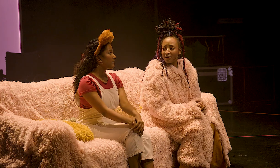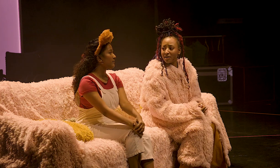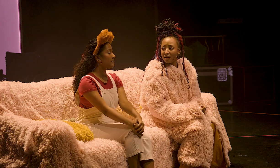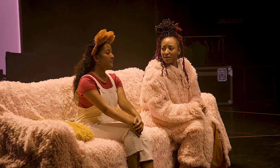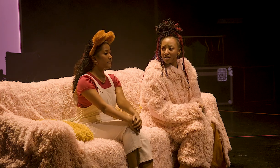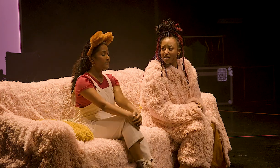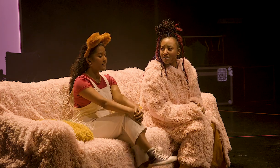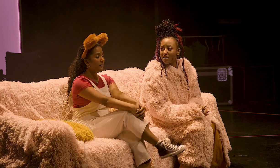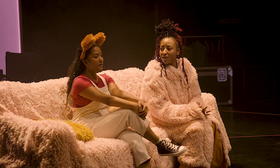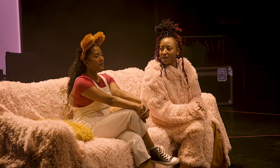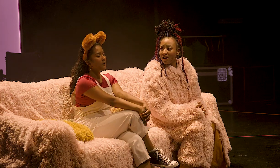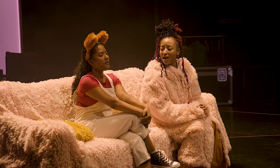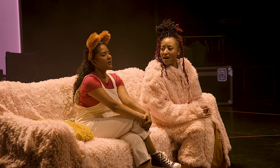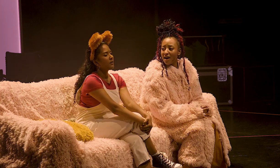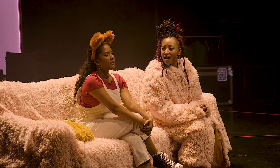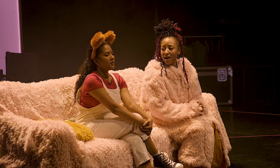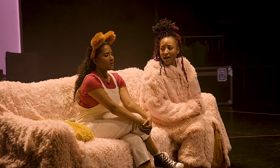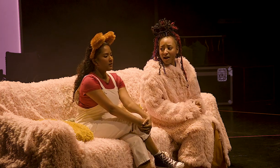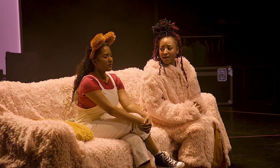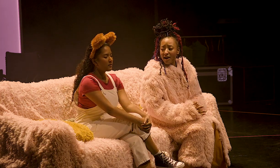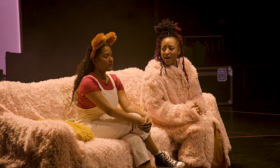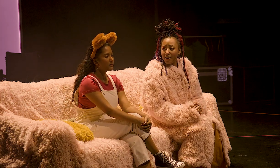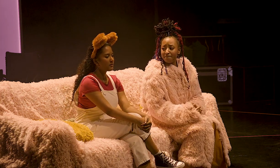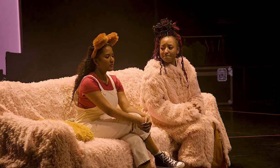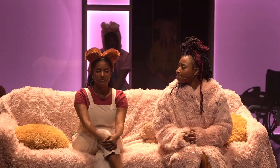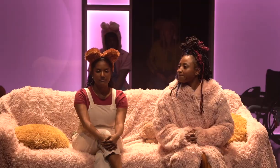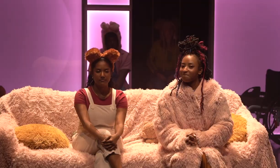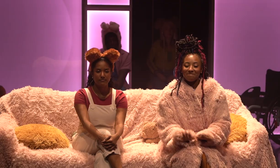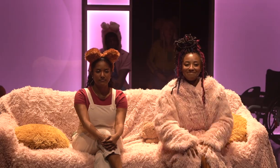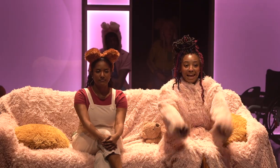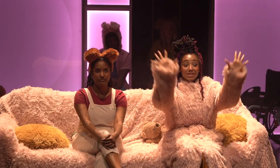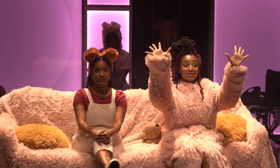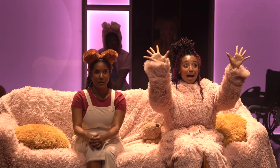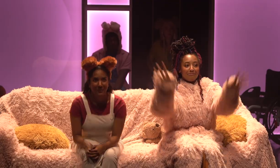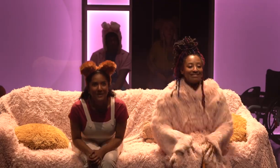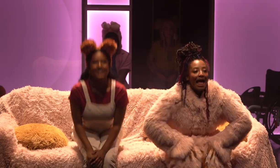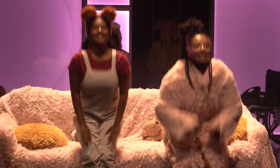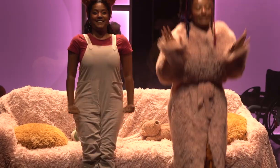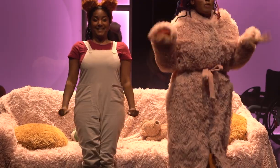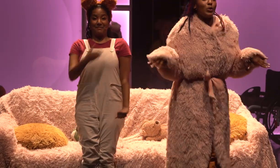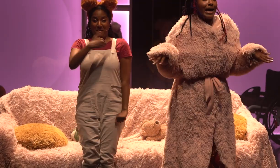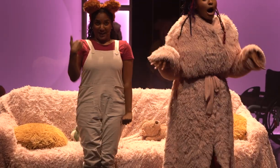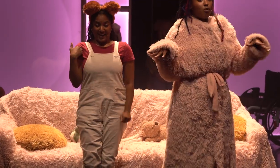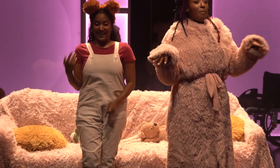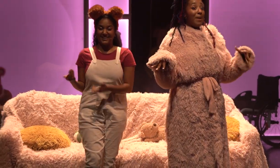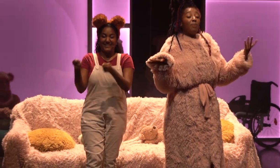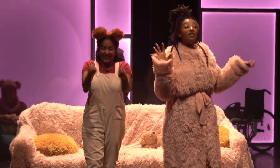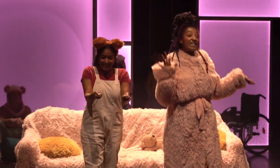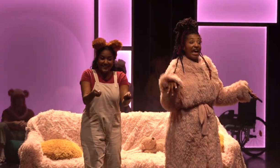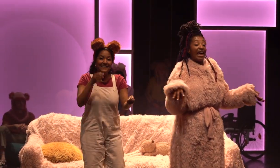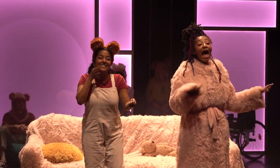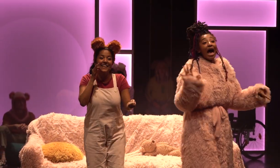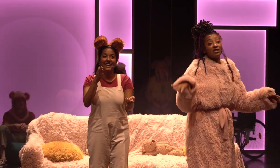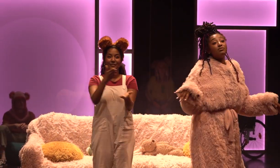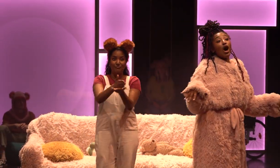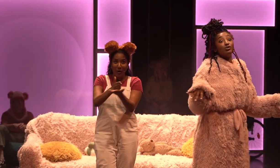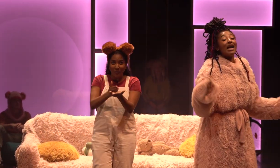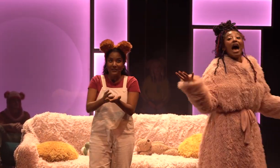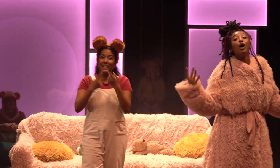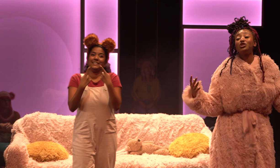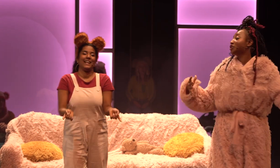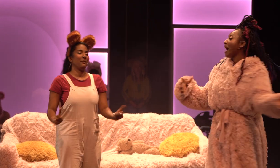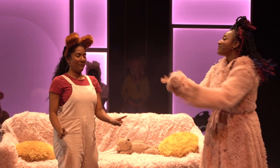So! This morning I brought up a big pot of tea and some toast and I was just